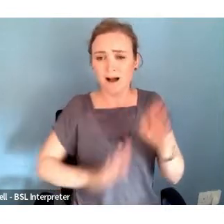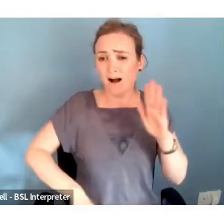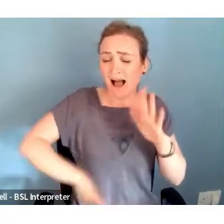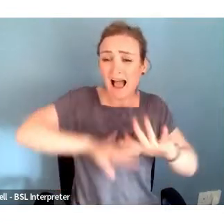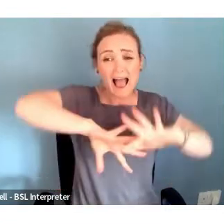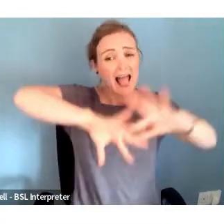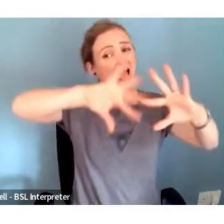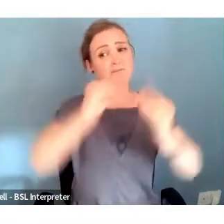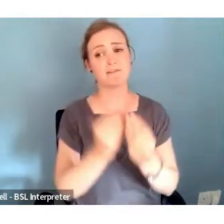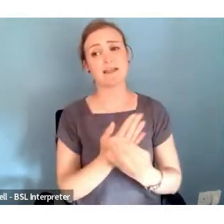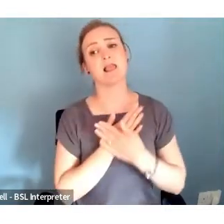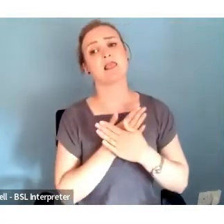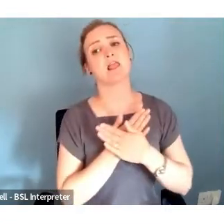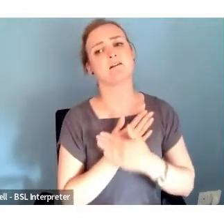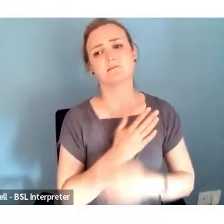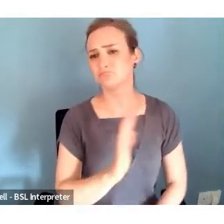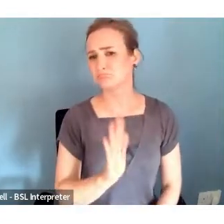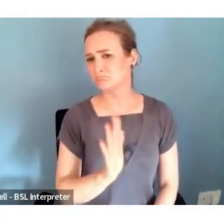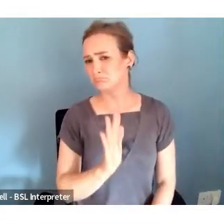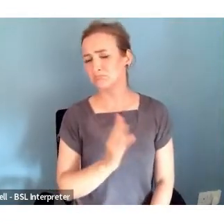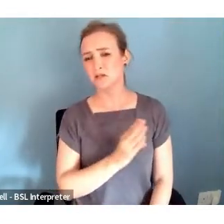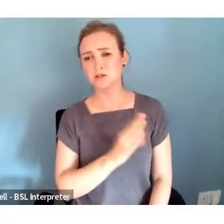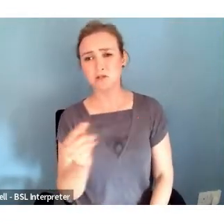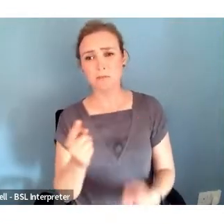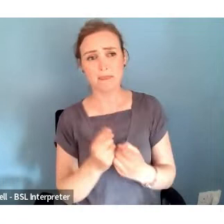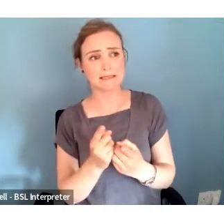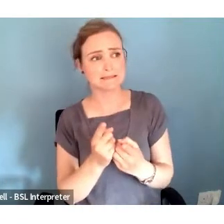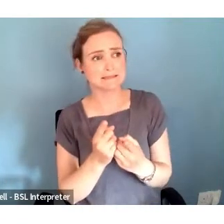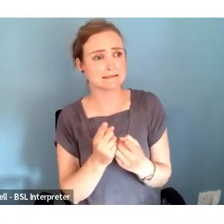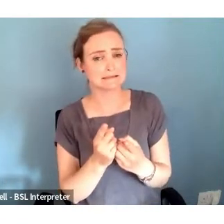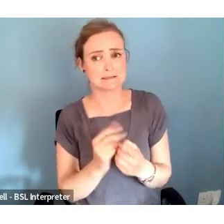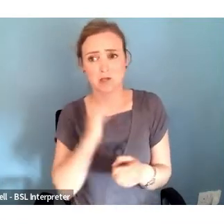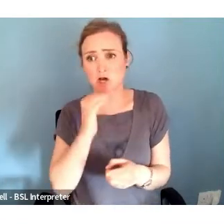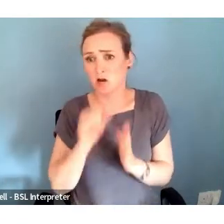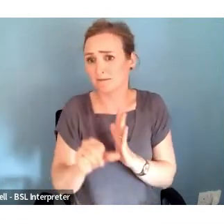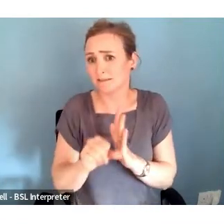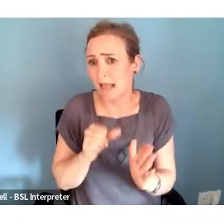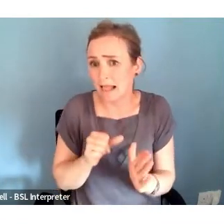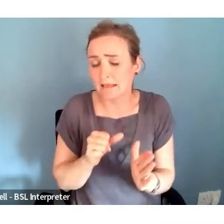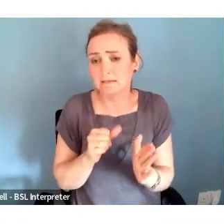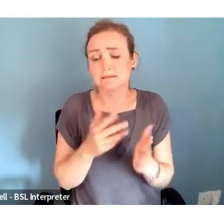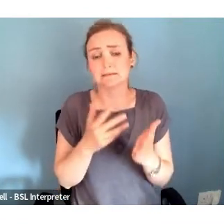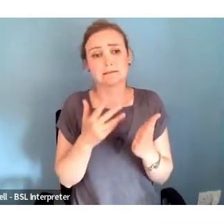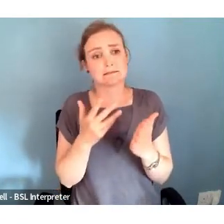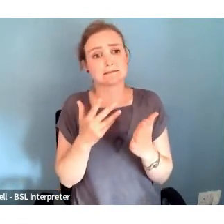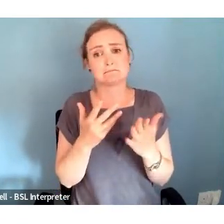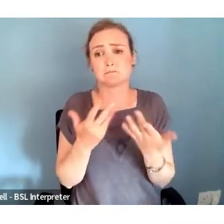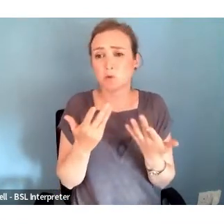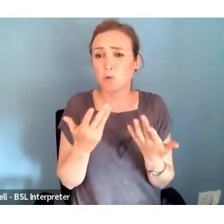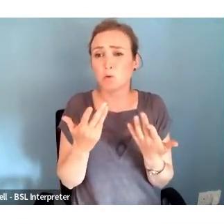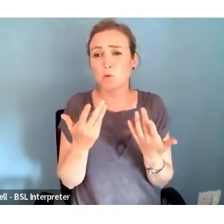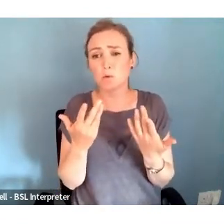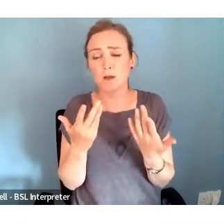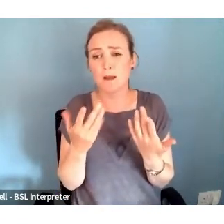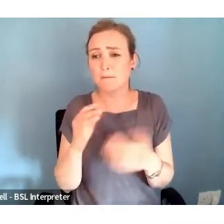of the job means you need those skills but 20% might be different,